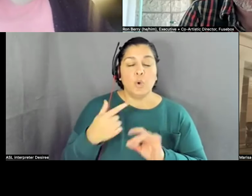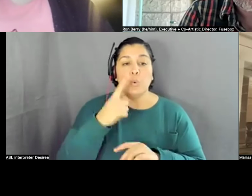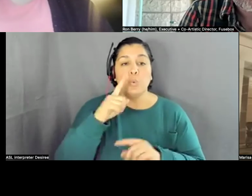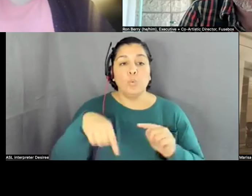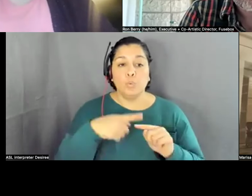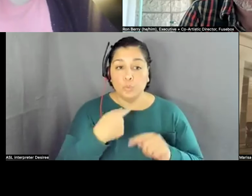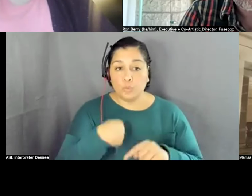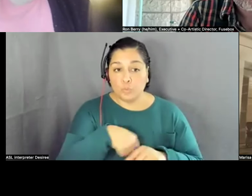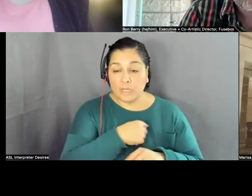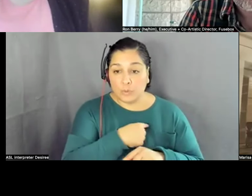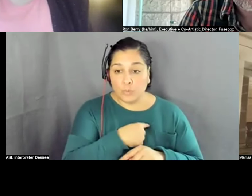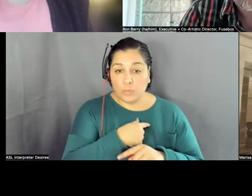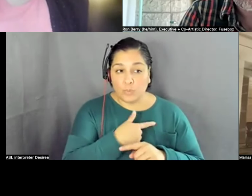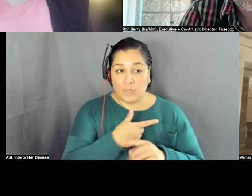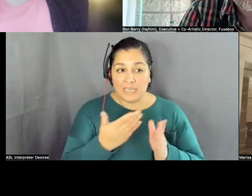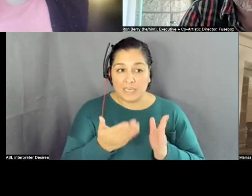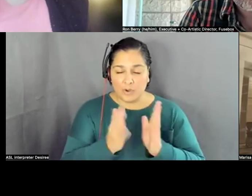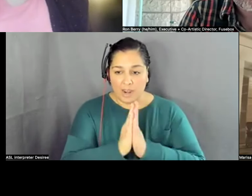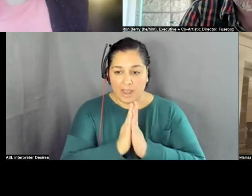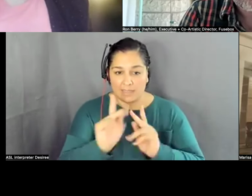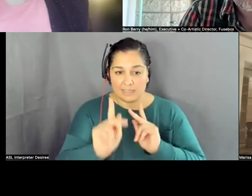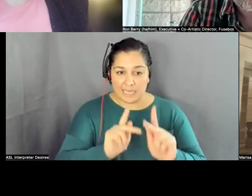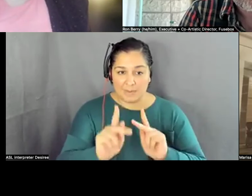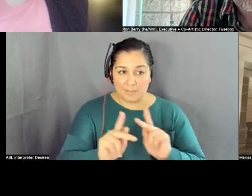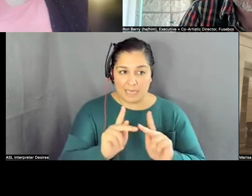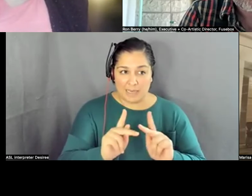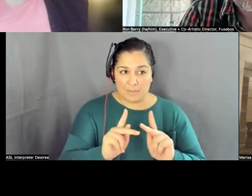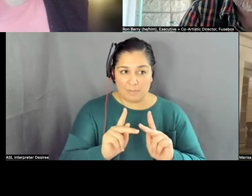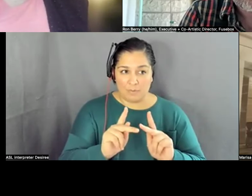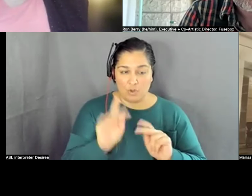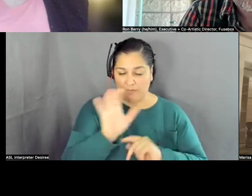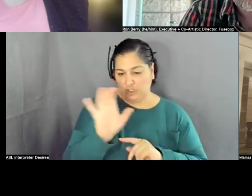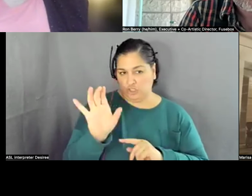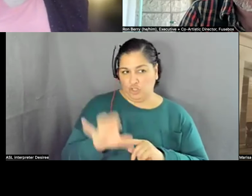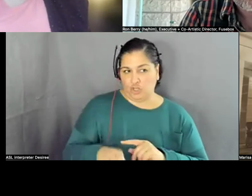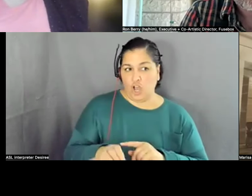for like with the the Chicago black social culture map, like we